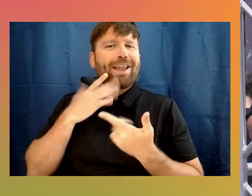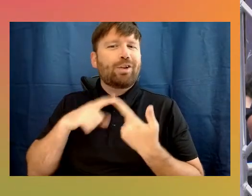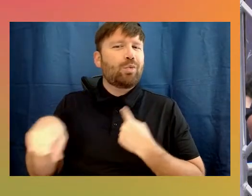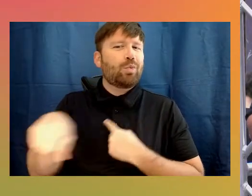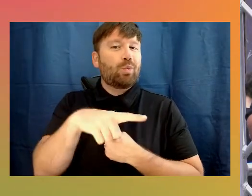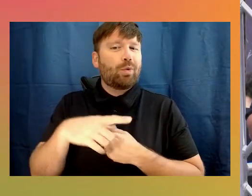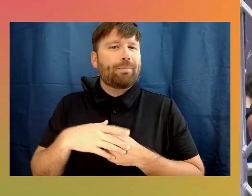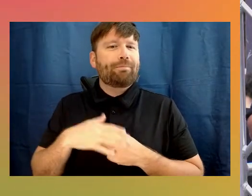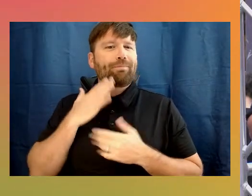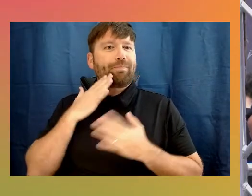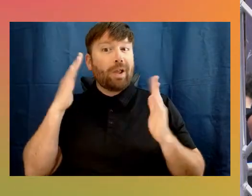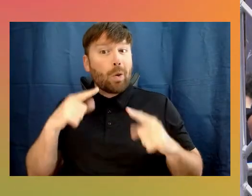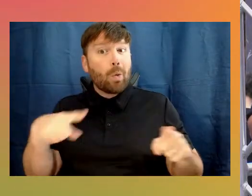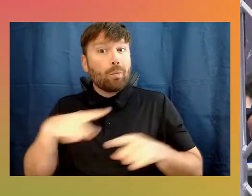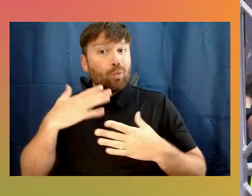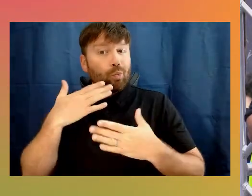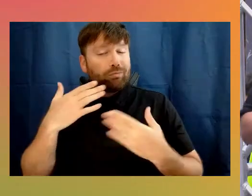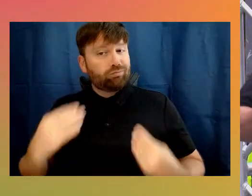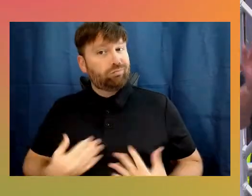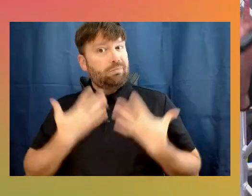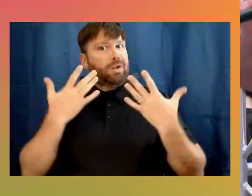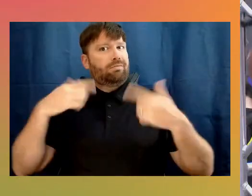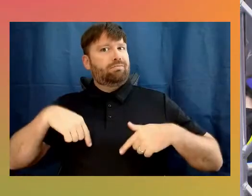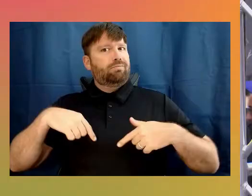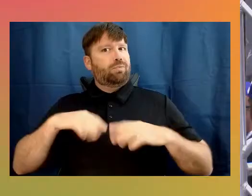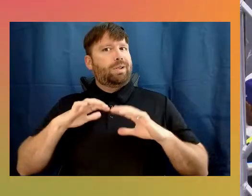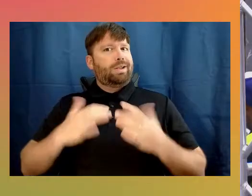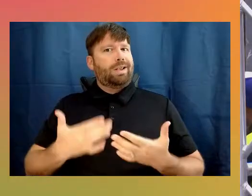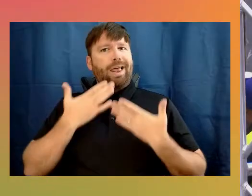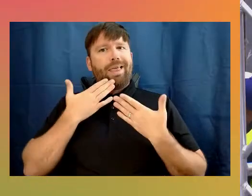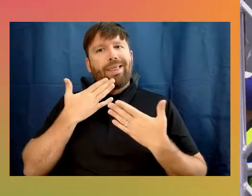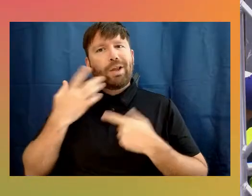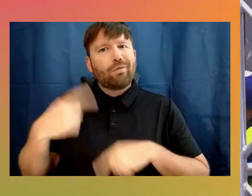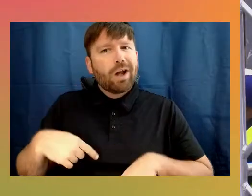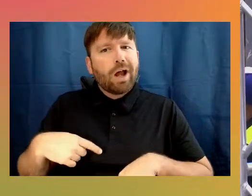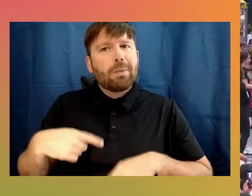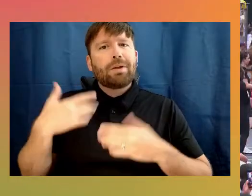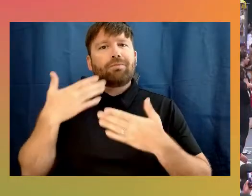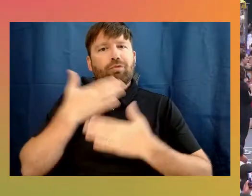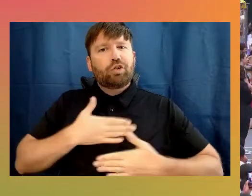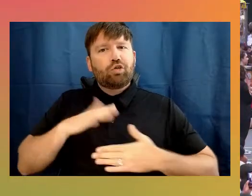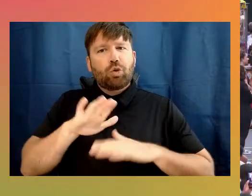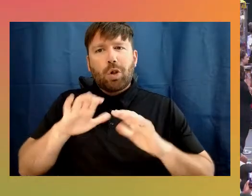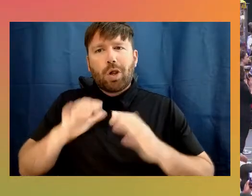LIKE THAT. WE ARE STILL DOING IT THANKS TO YOU. I HOPE YOU ARE INSPIRED BY THE